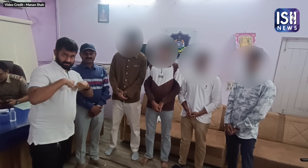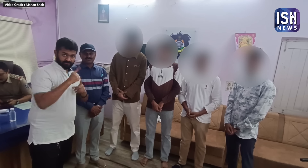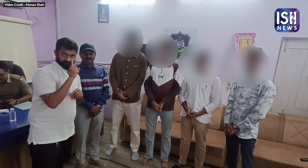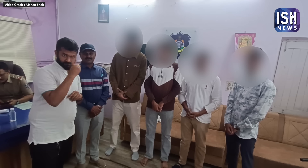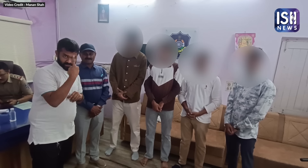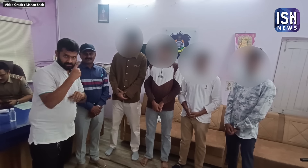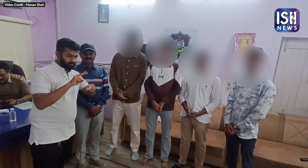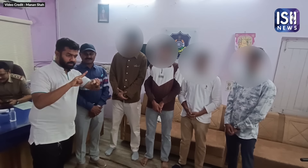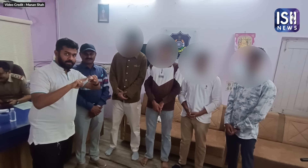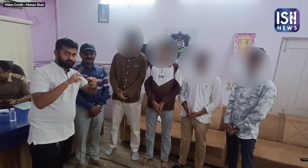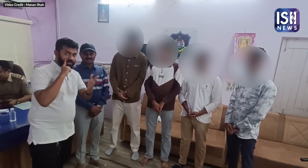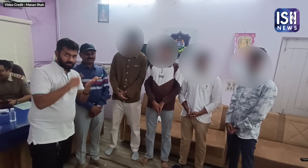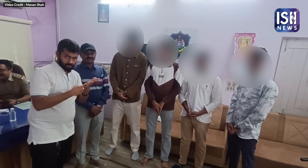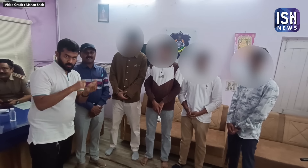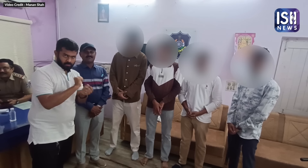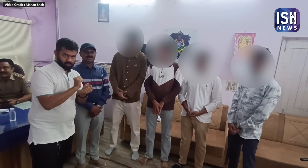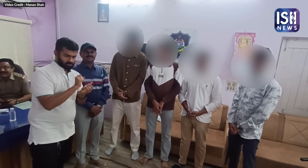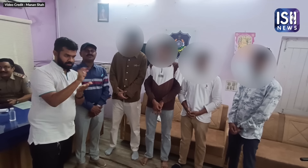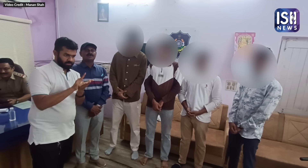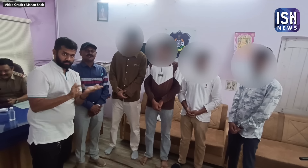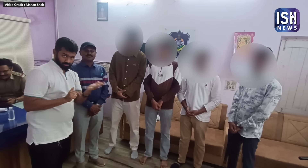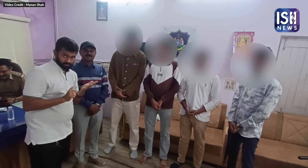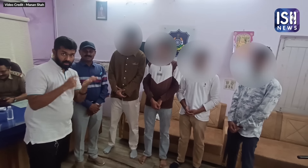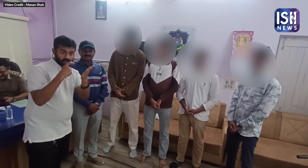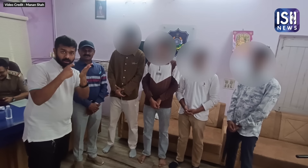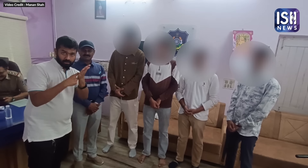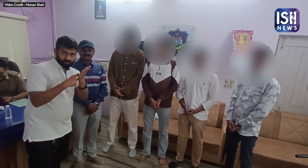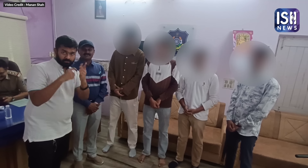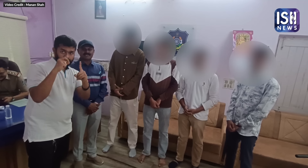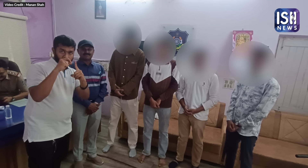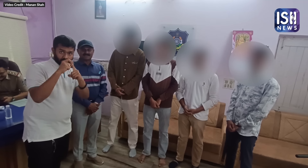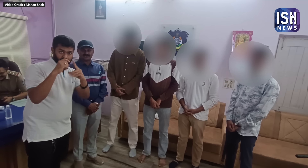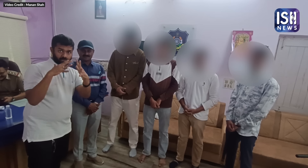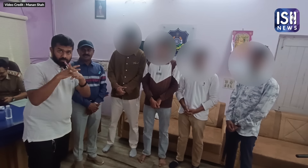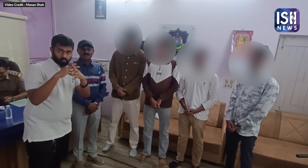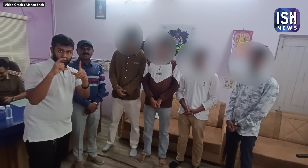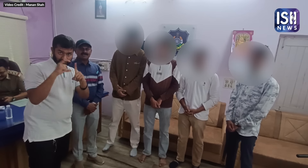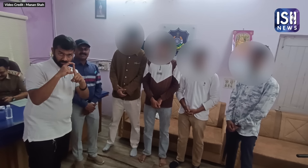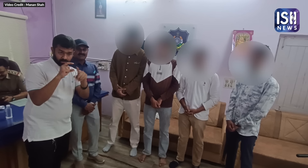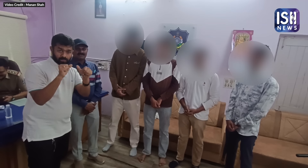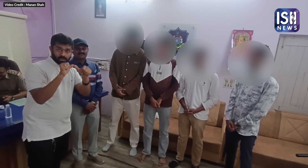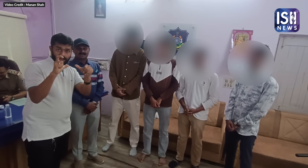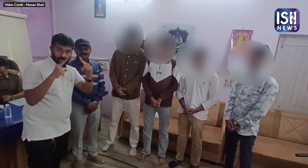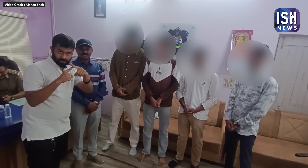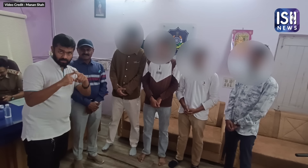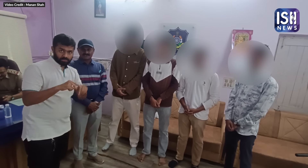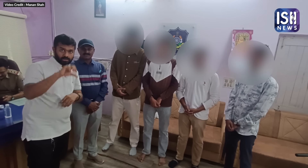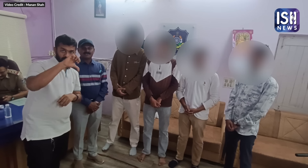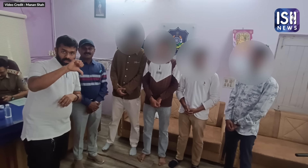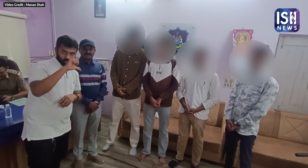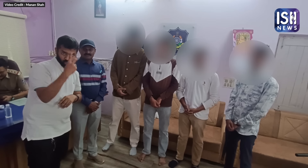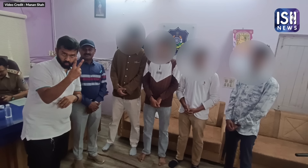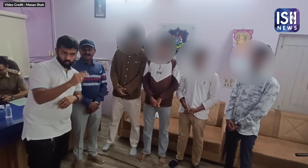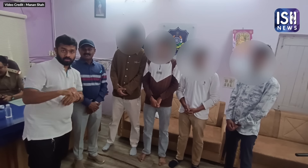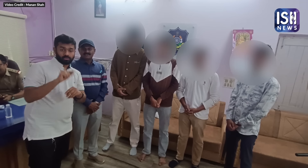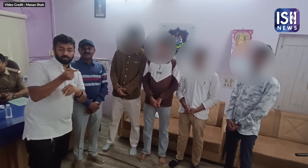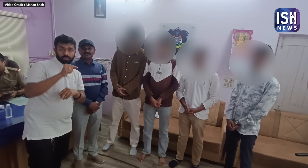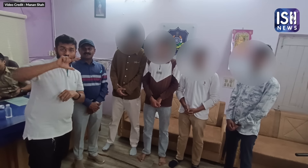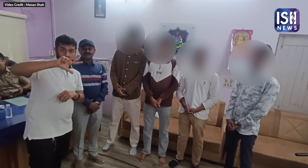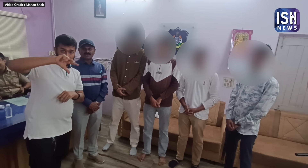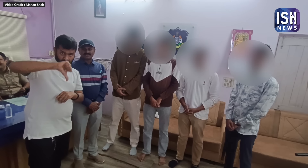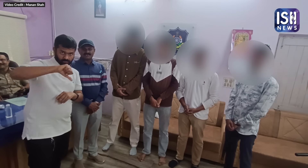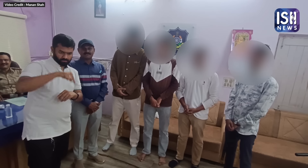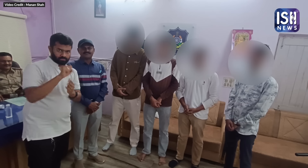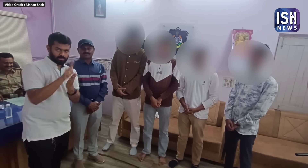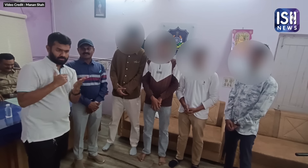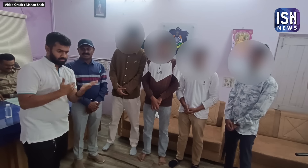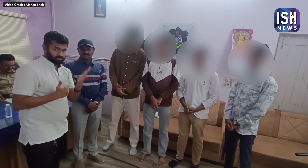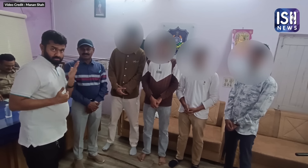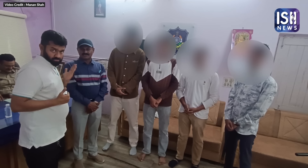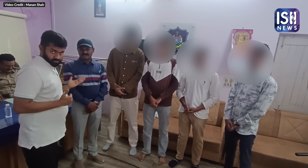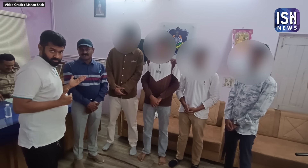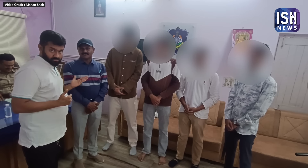I filed a complaint with the police under the RPwD Act, 2016, Sections 89 and 92.